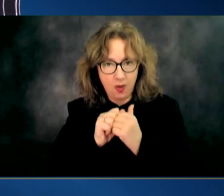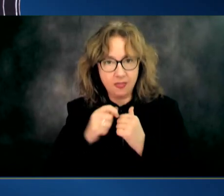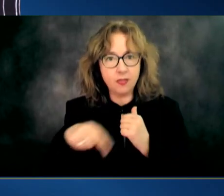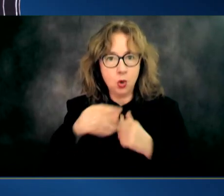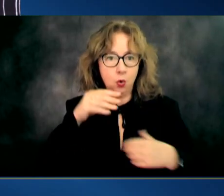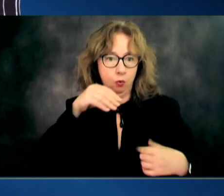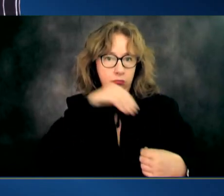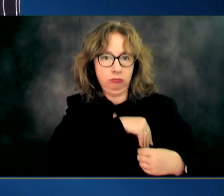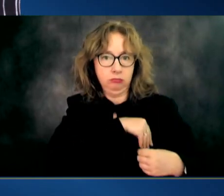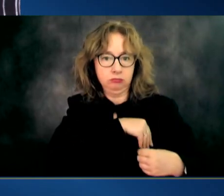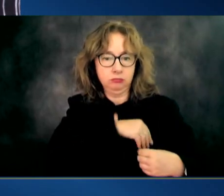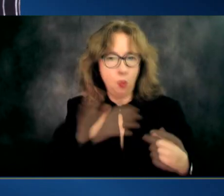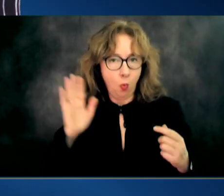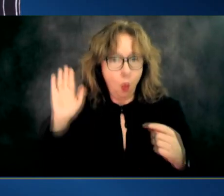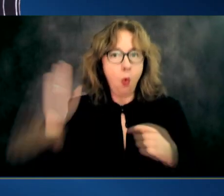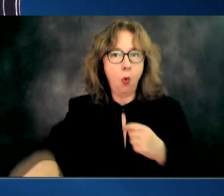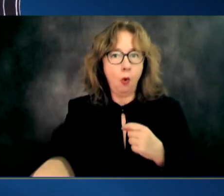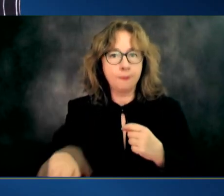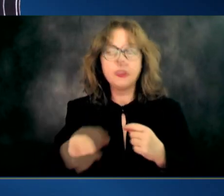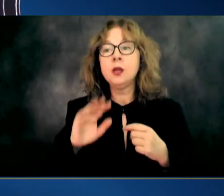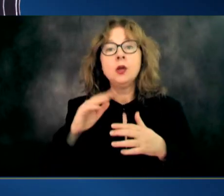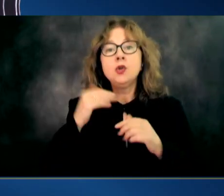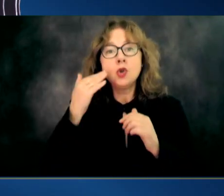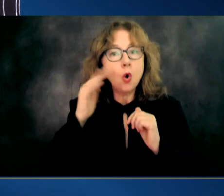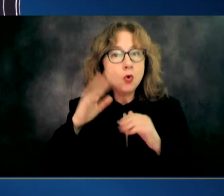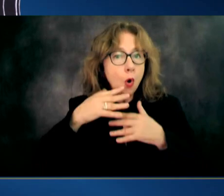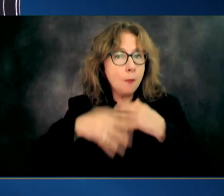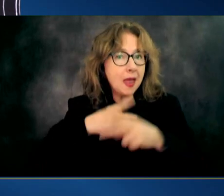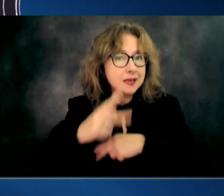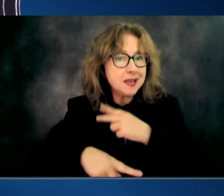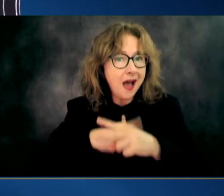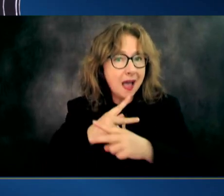you always want your blood type. You always want the type of sickle cell that you have.